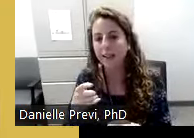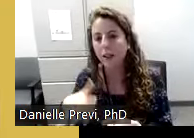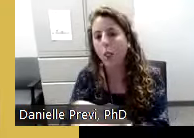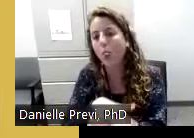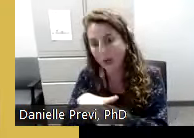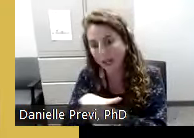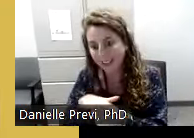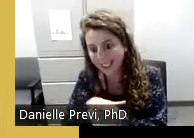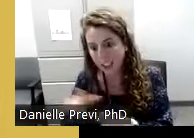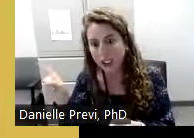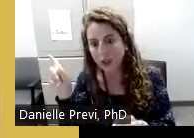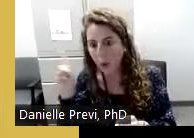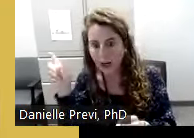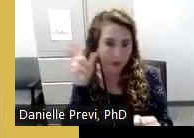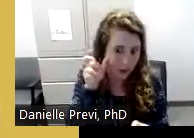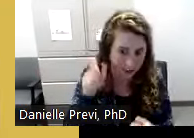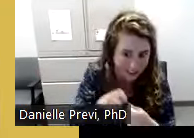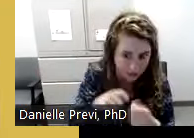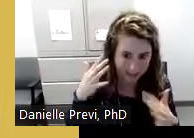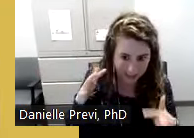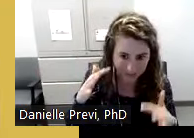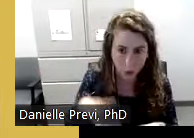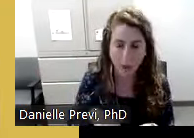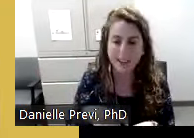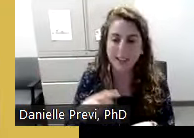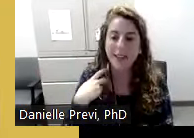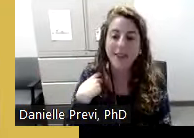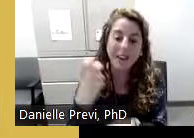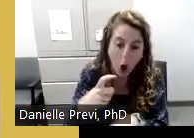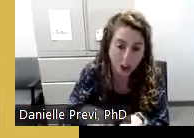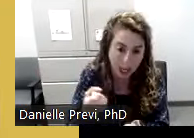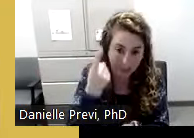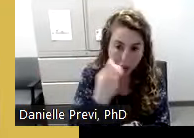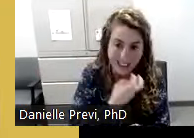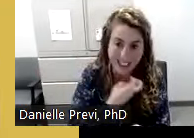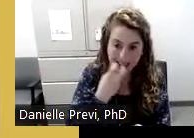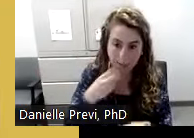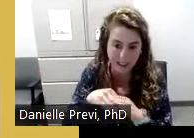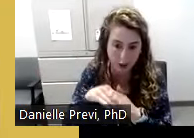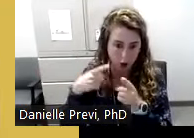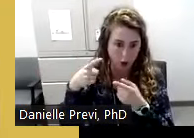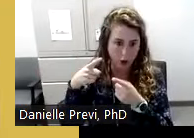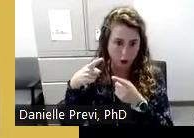still some challenges with unilateral hearing loss. Localizing sound, for example, oftentimes